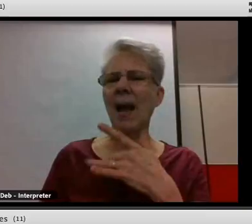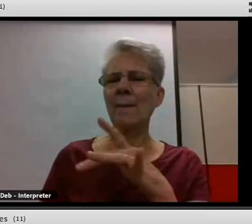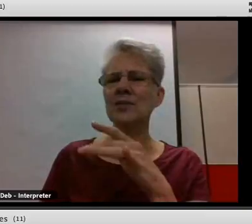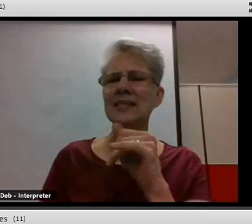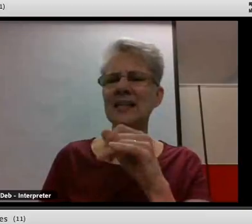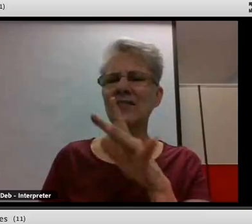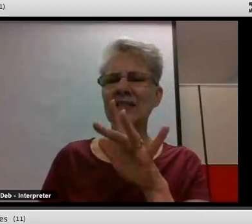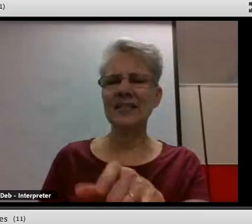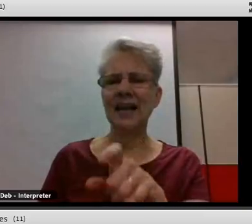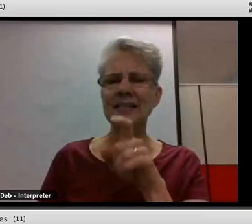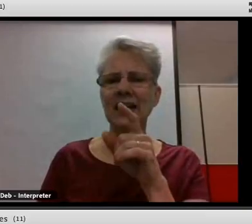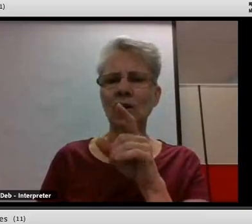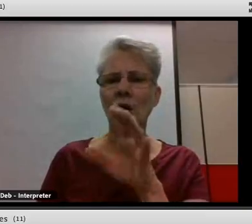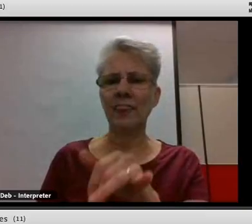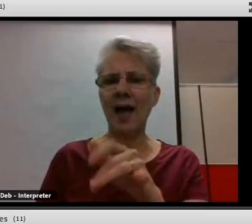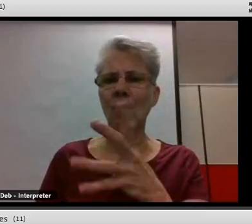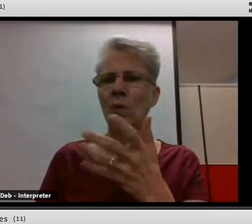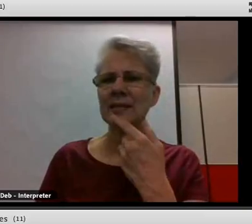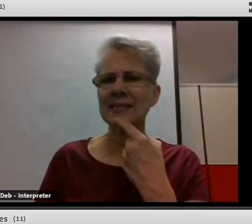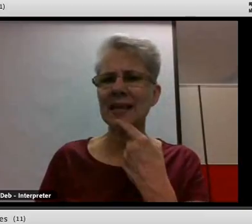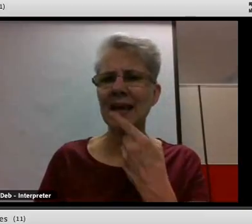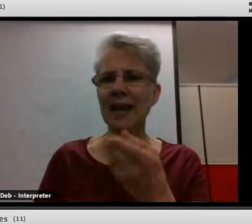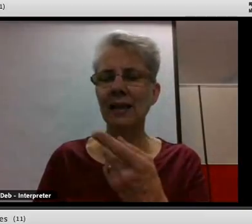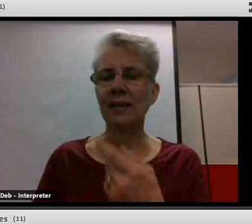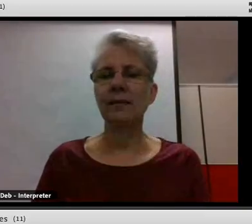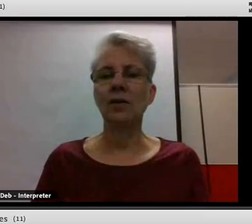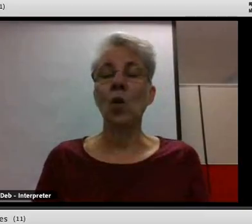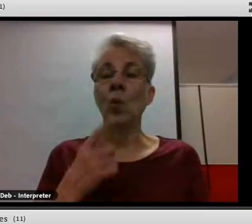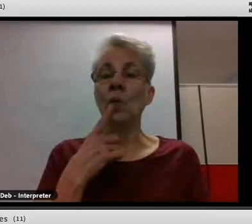not just people with disabilities but regular people.